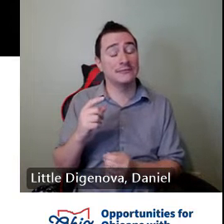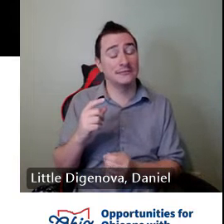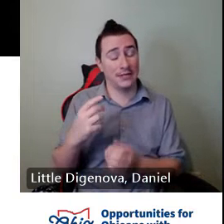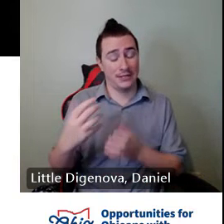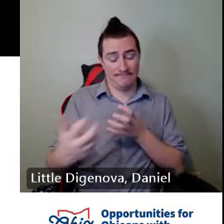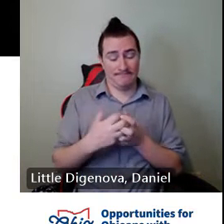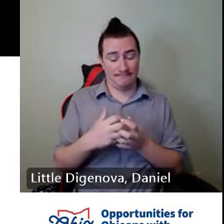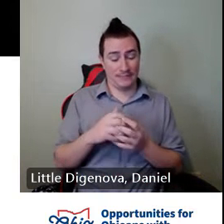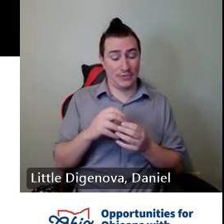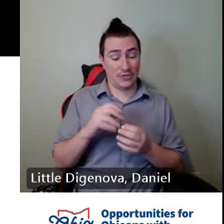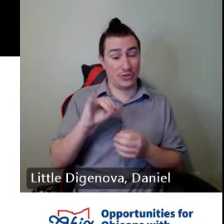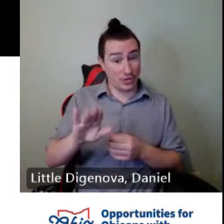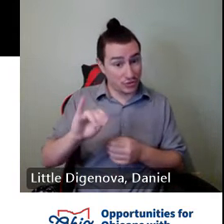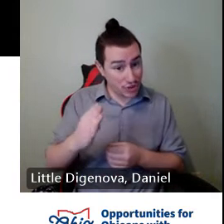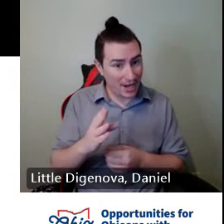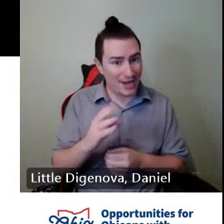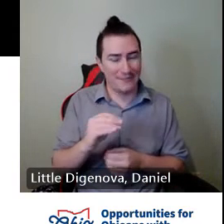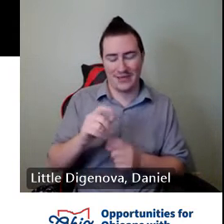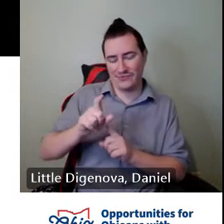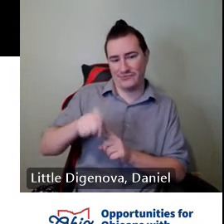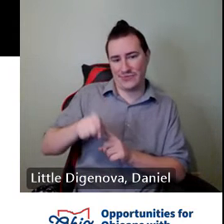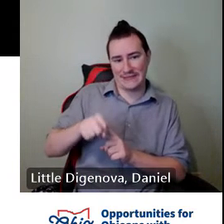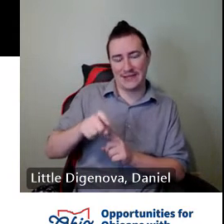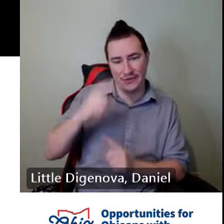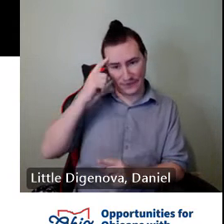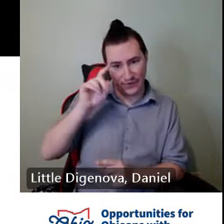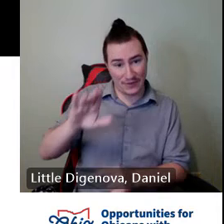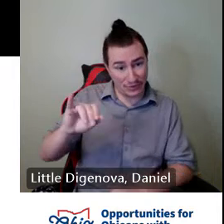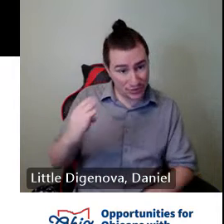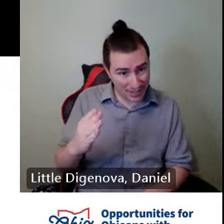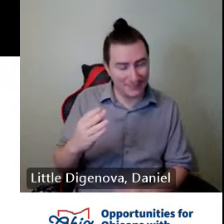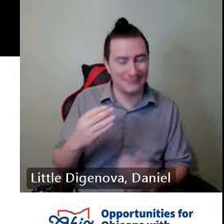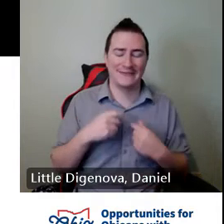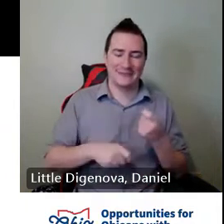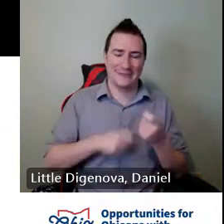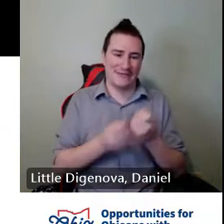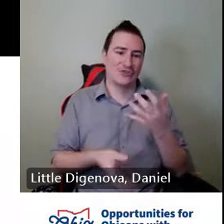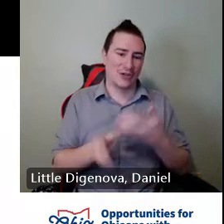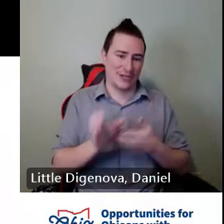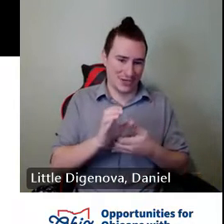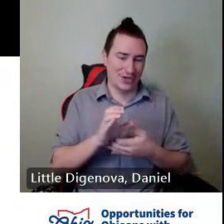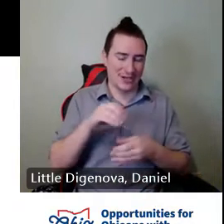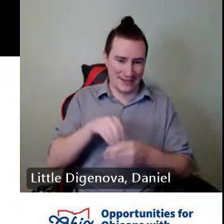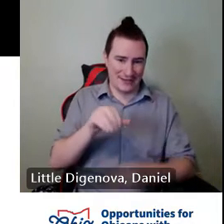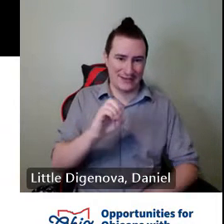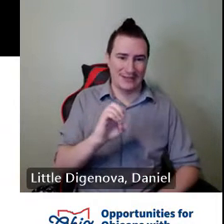and they've got specific criteria that addresses that. For example, if you're addressing direct threat of